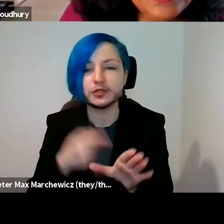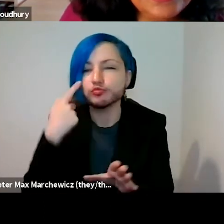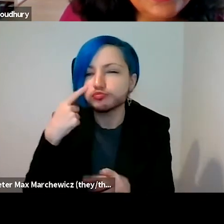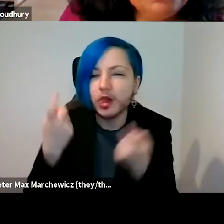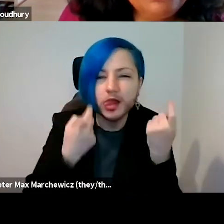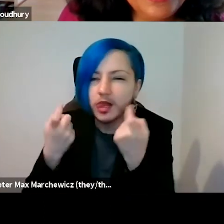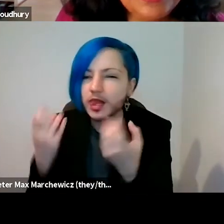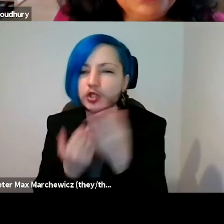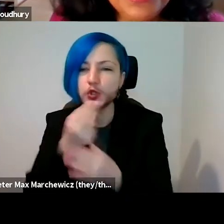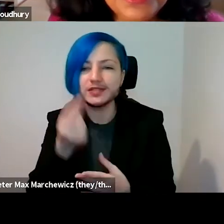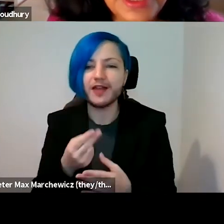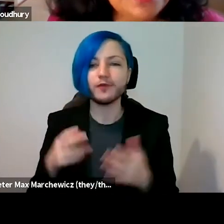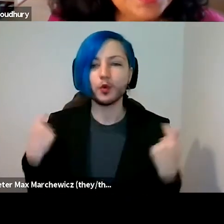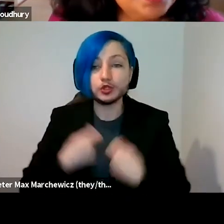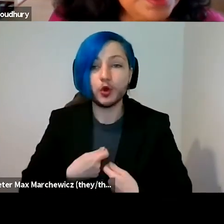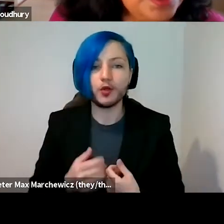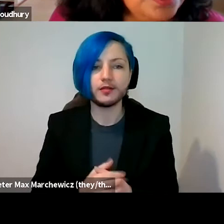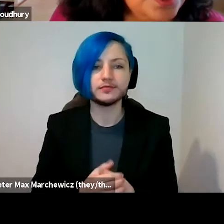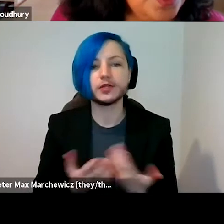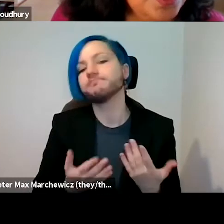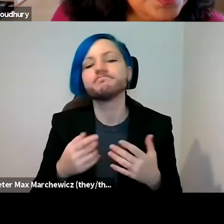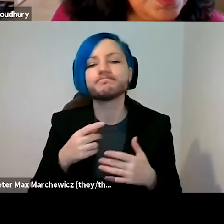let's get some fairly typical advertisement of shawls.